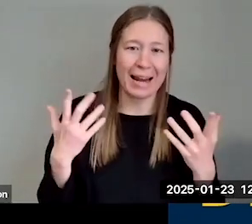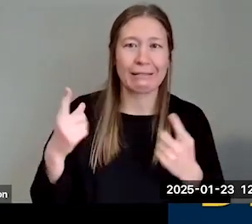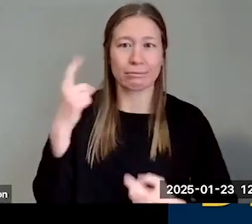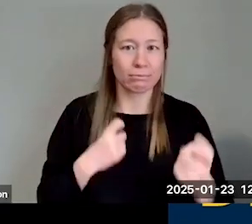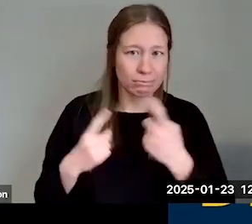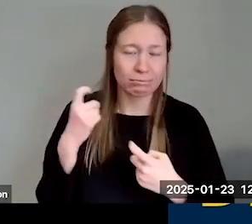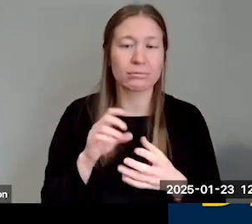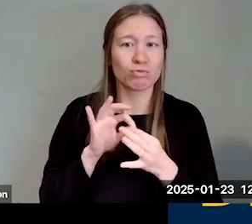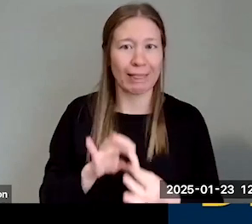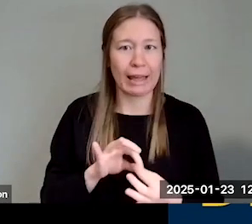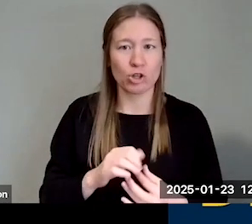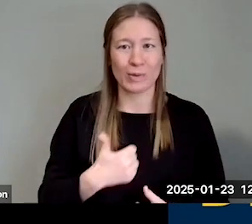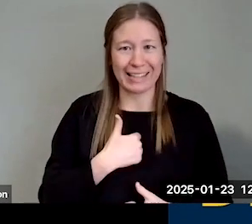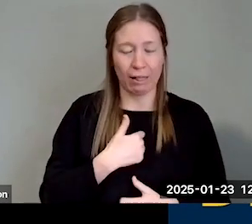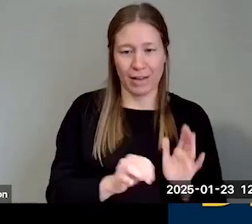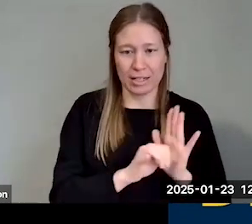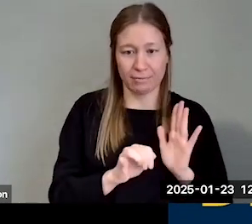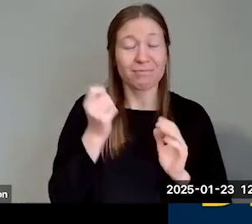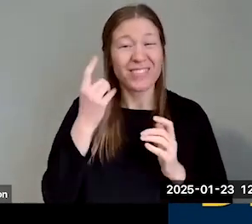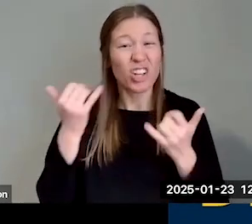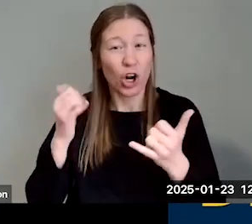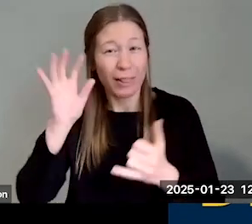Currently, federal law requires the university